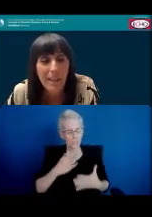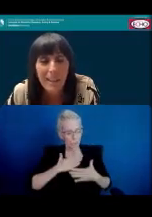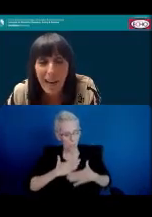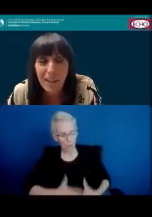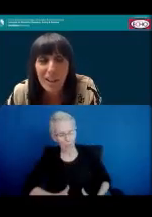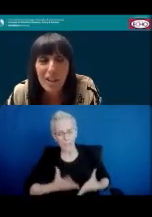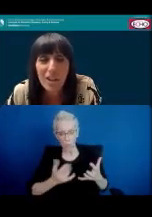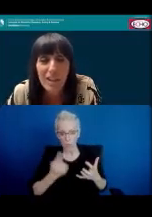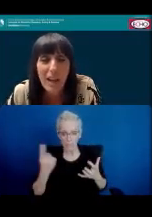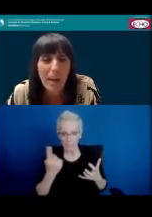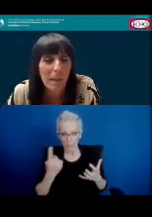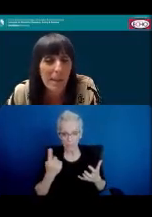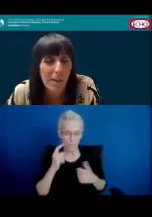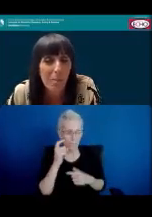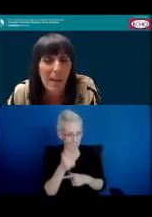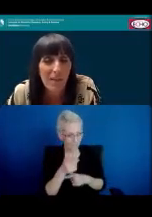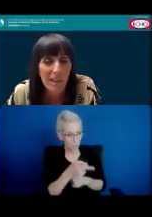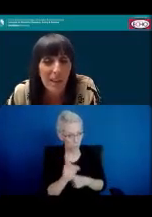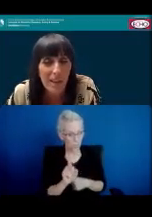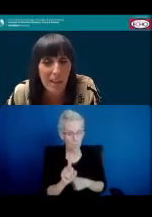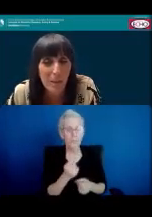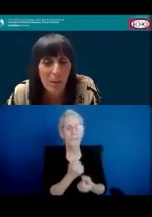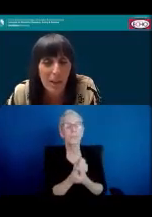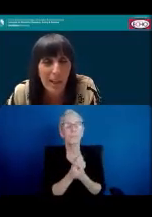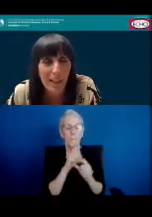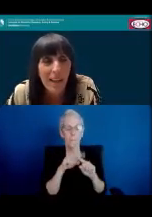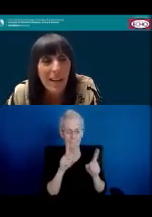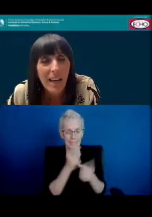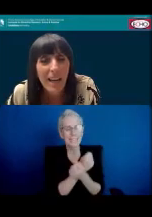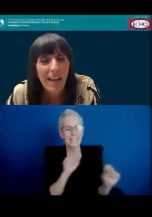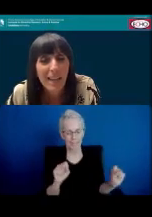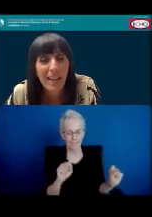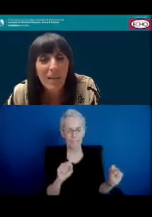This actually just happened in my visit this morning, and it